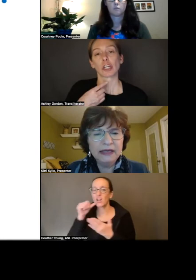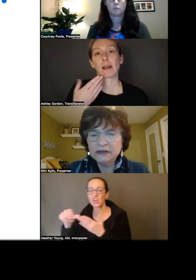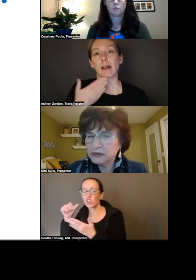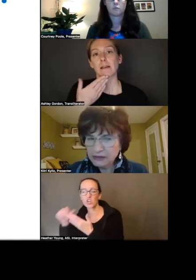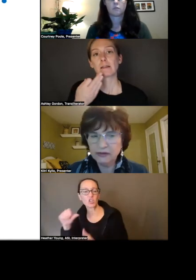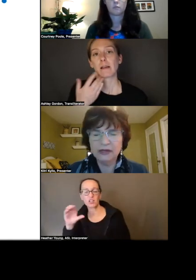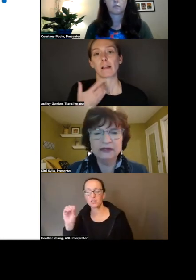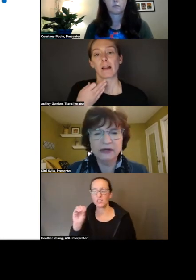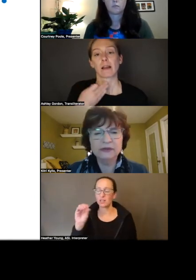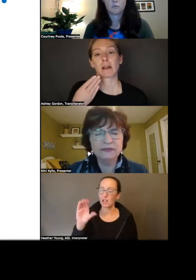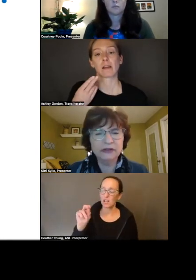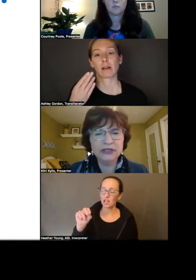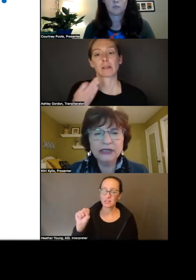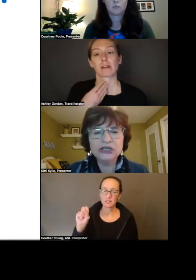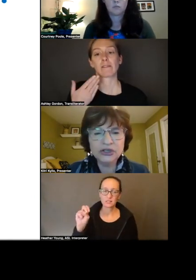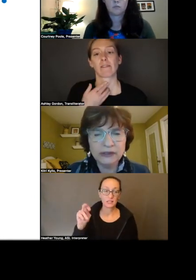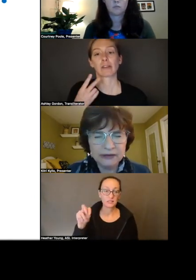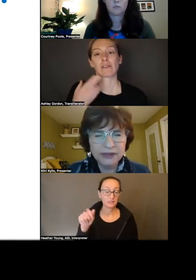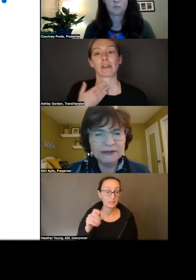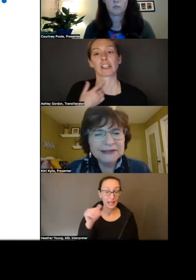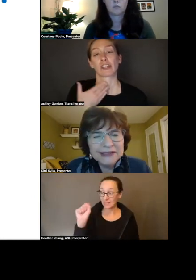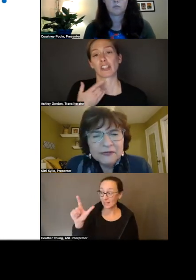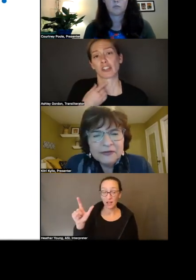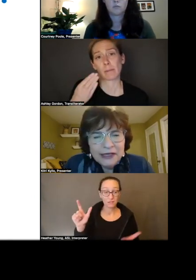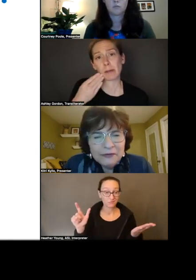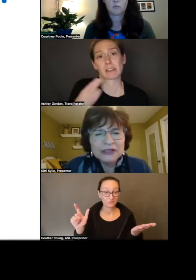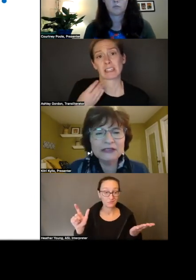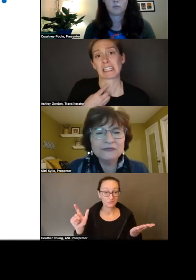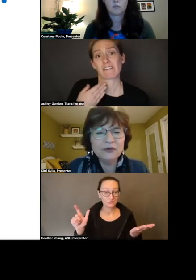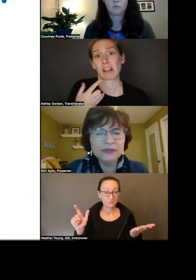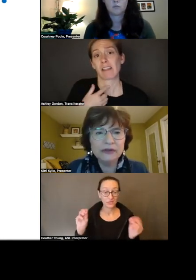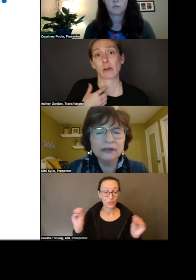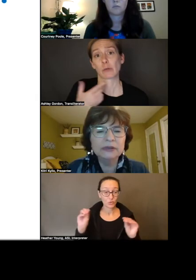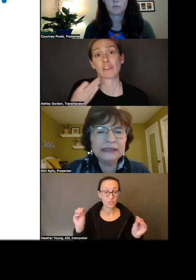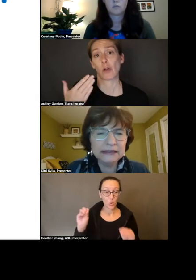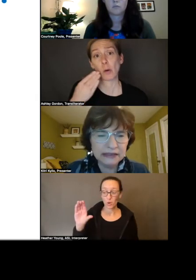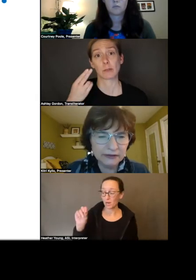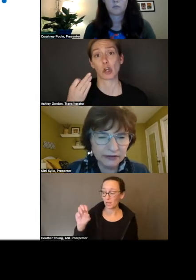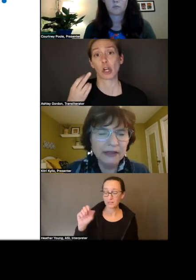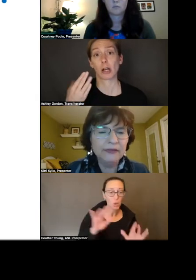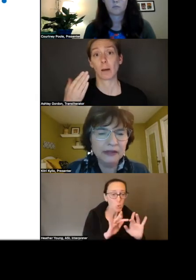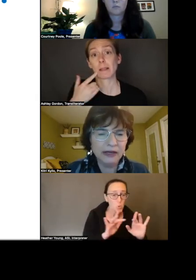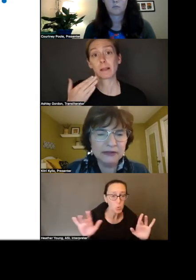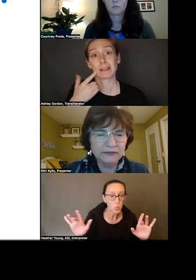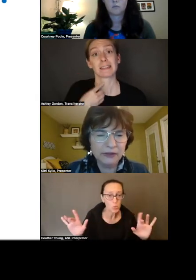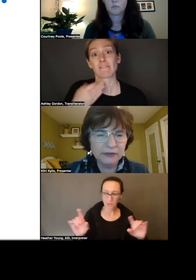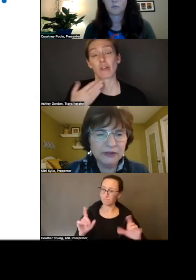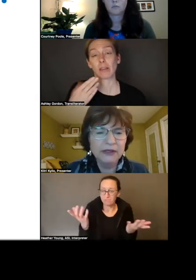it has none of the consonant vowels of English. And it shouldn't, because it's a different language. Its phonemes are completely different than consonant vowels.